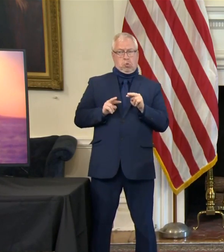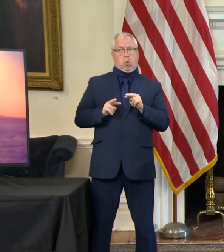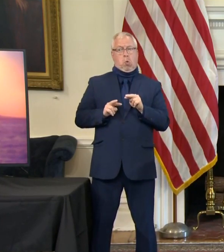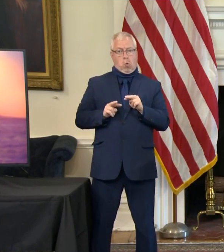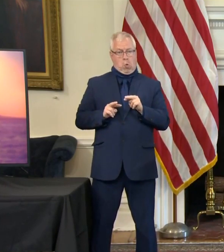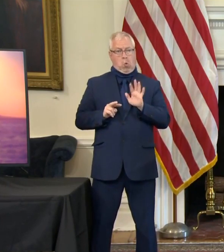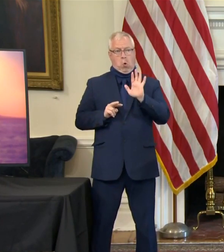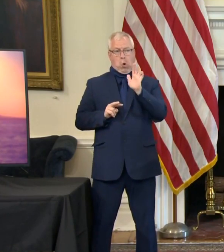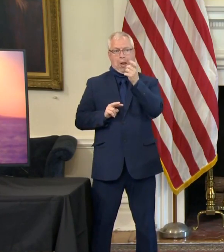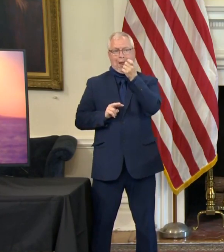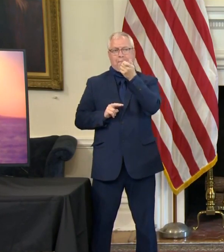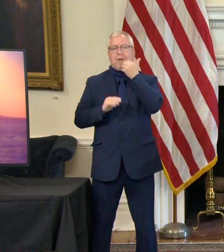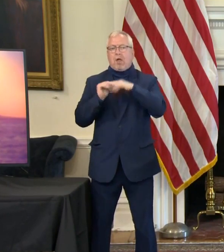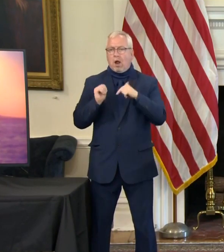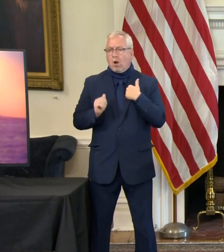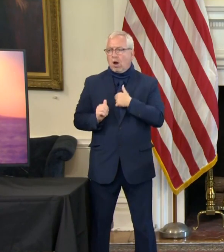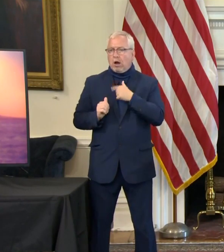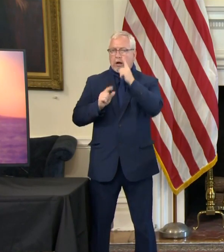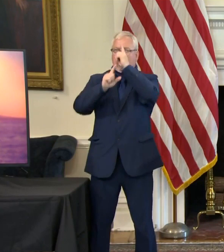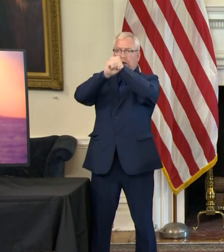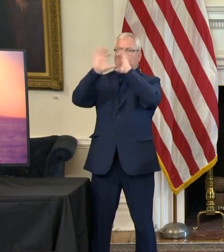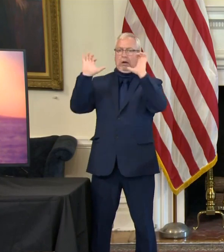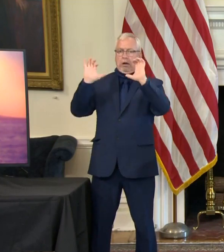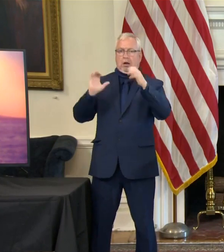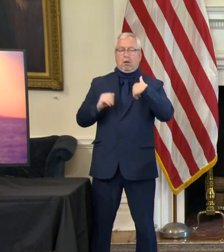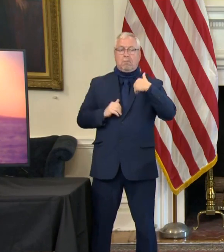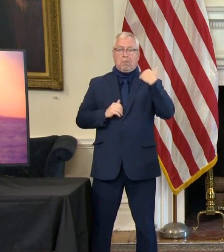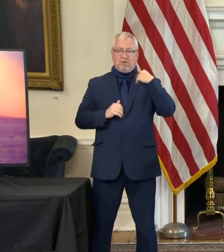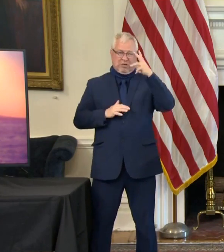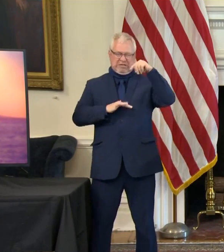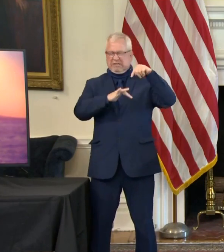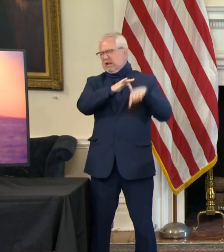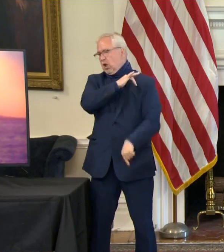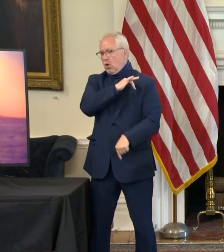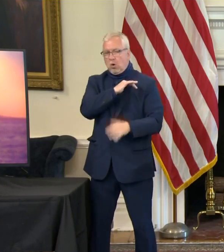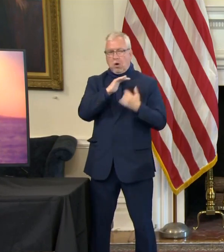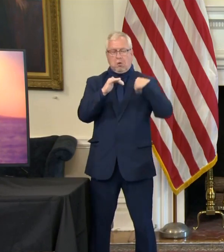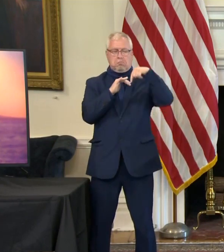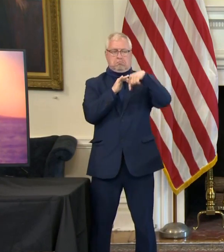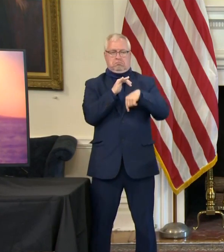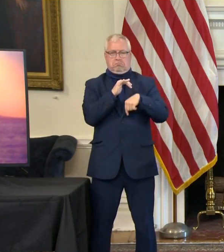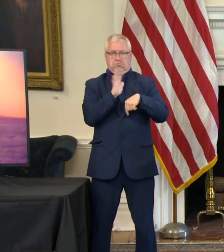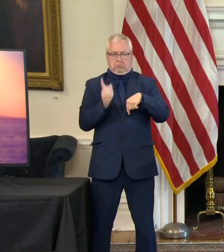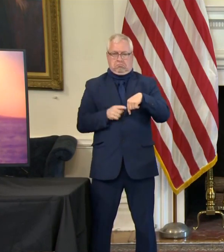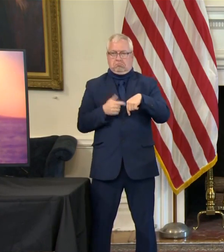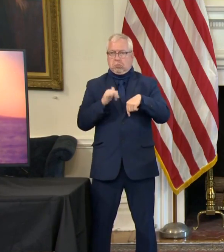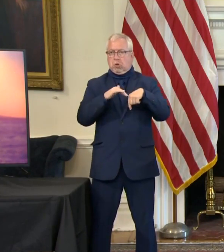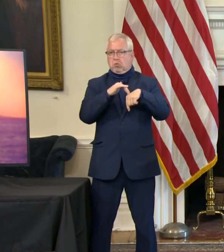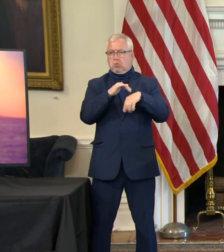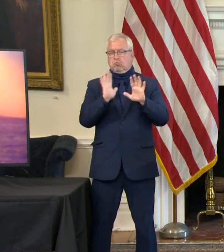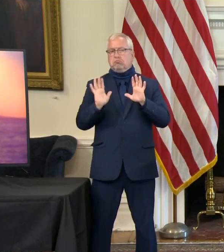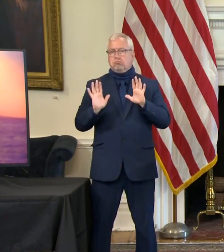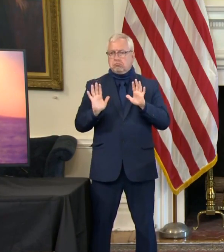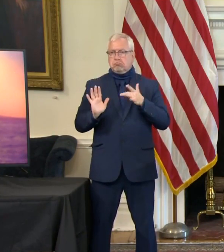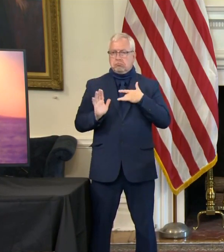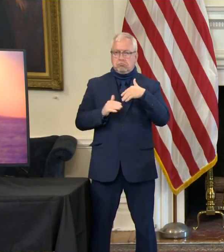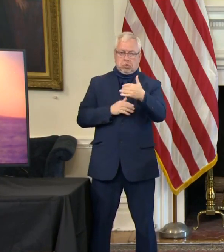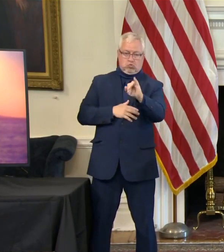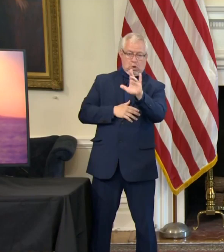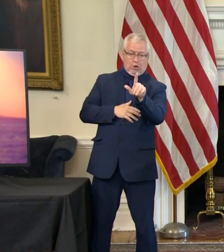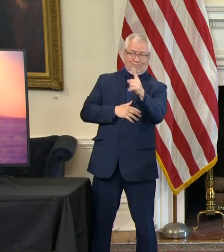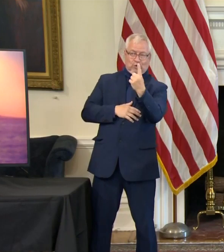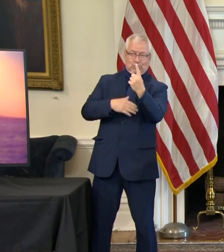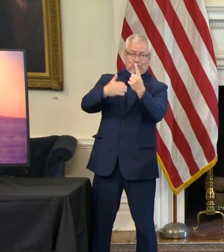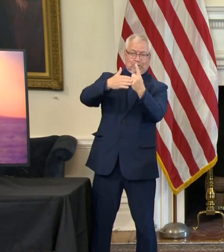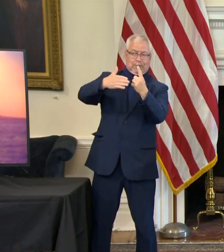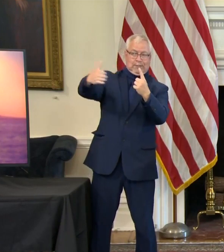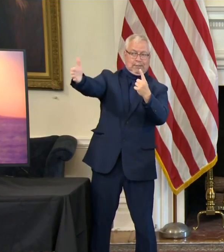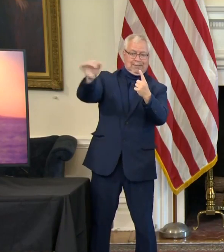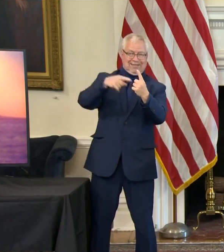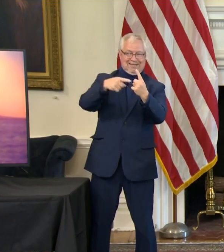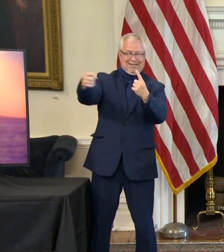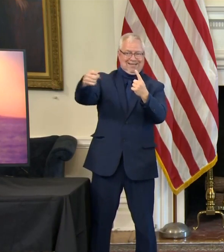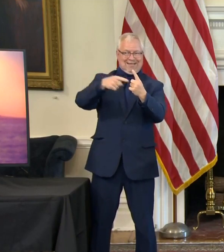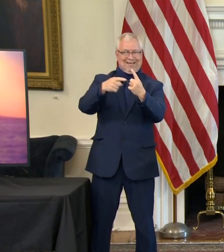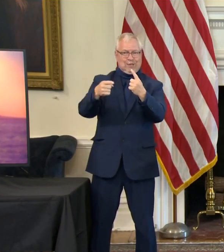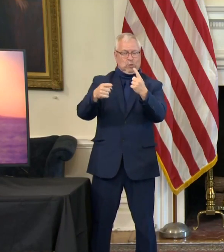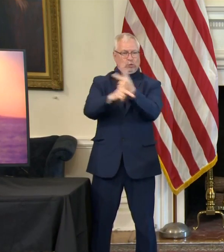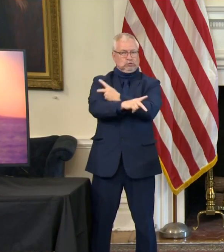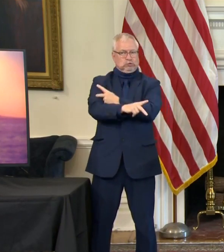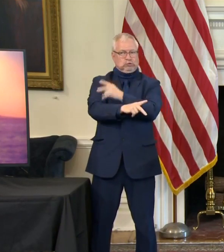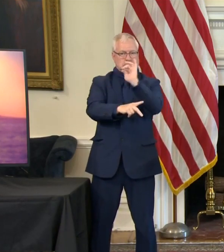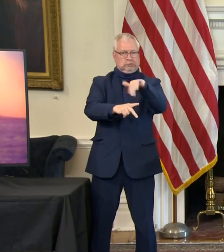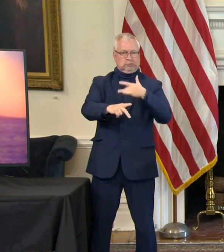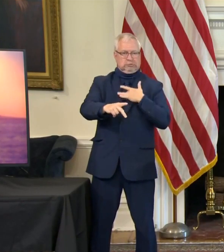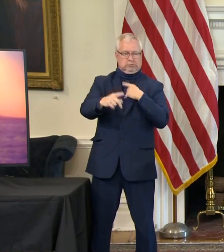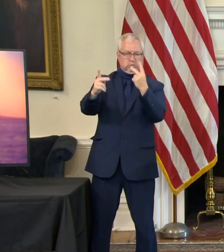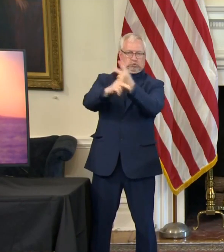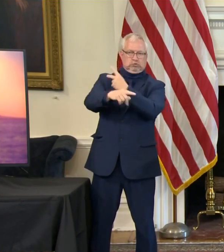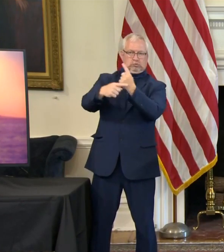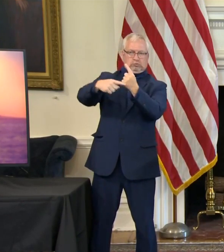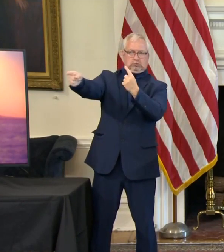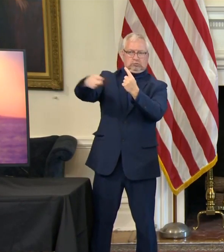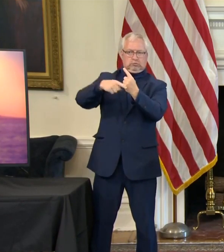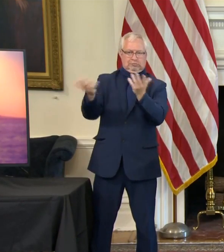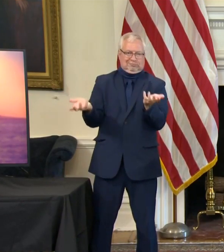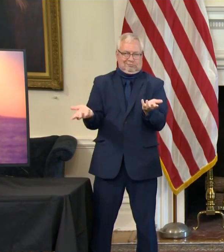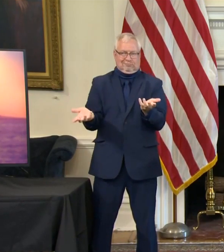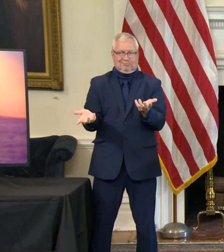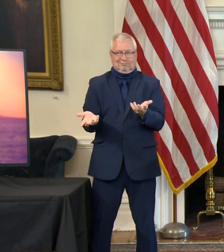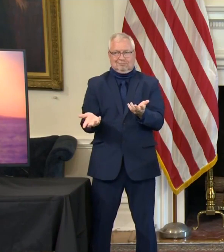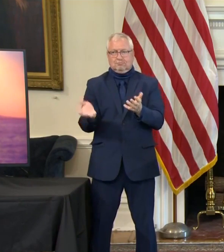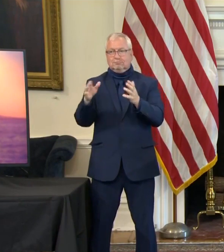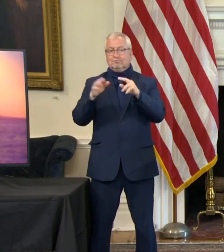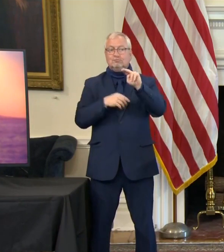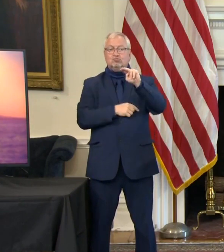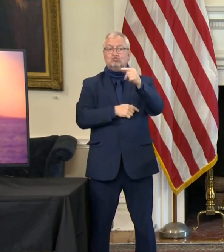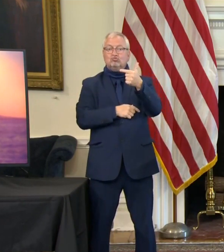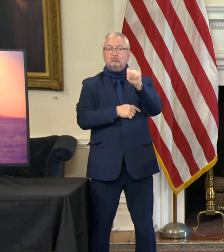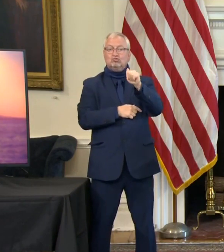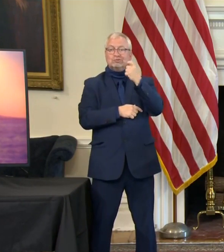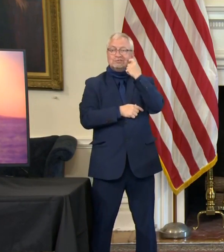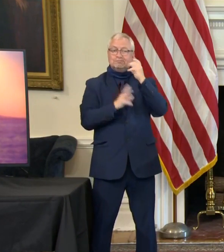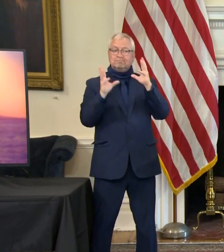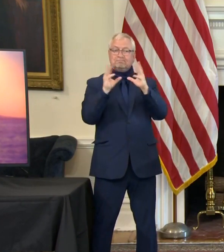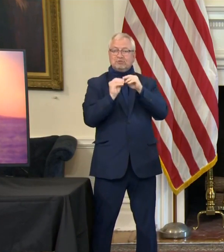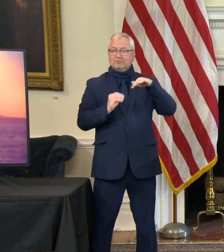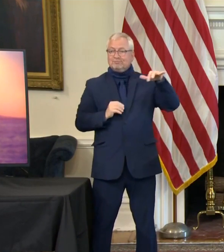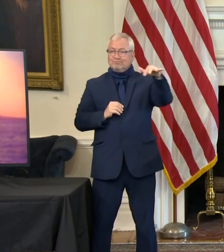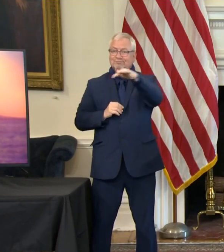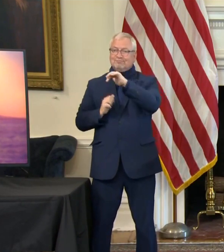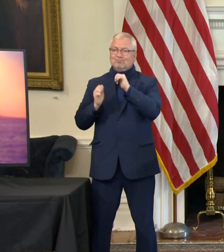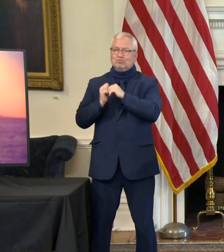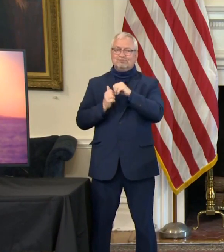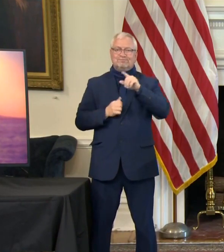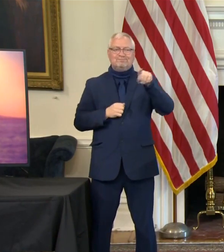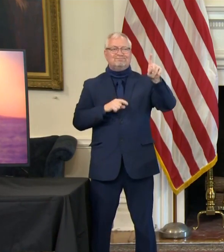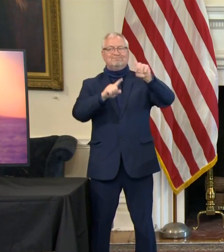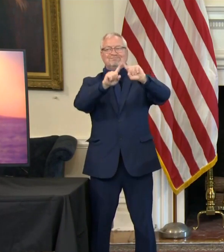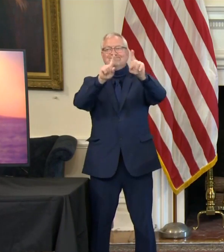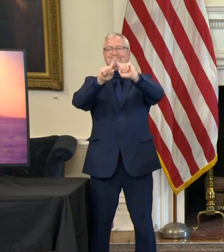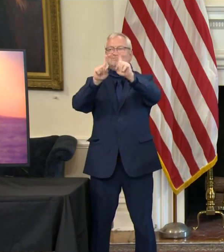IT IS NOT ONE TO BE AS BAD OF A LOSS BY JULY 1 AS HE HAD ANTICIPATED HOWEVER THE LONG-TERM LOSS IS GOING TO BE HIGHER THAN MOST PEOPLE ANTICIPATE WE HAD AN NGA CALL